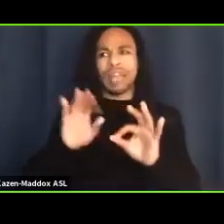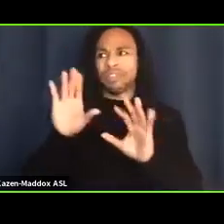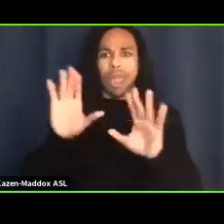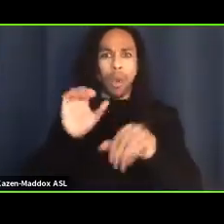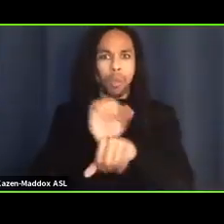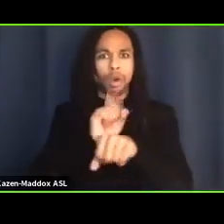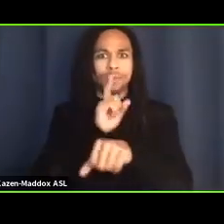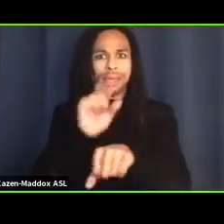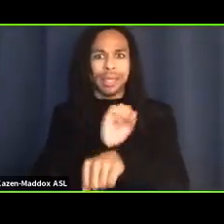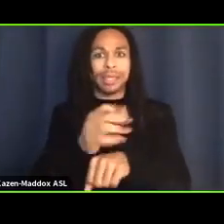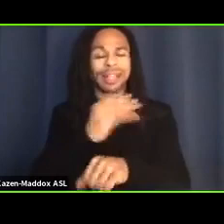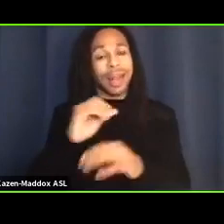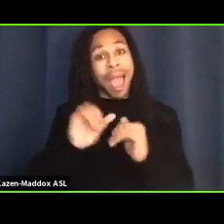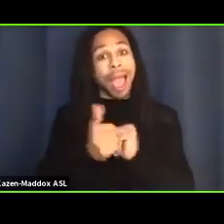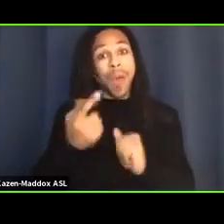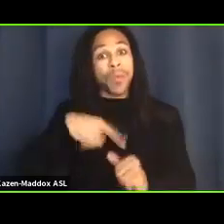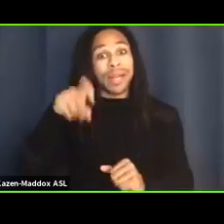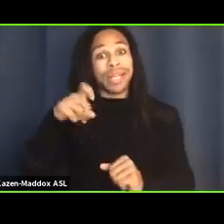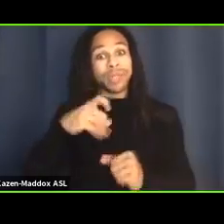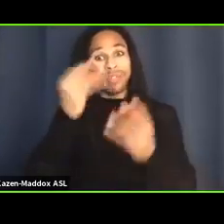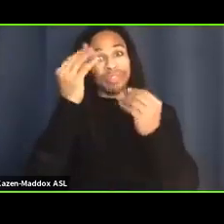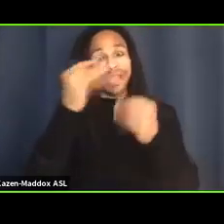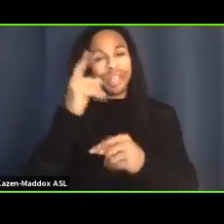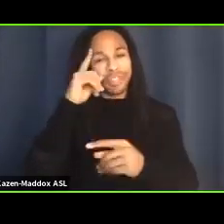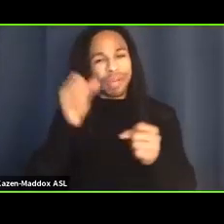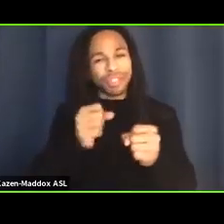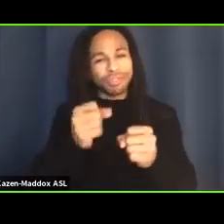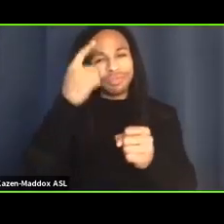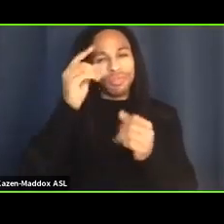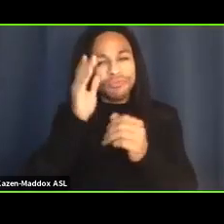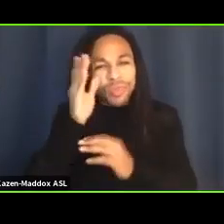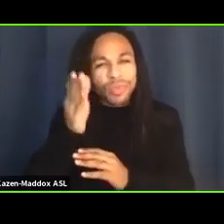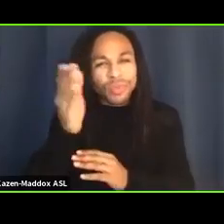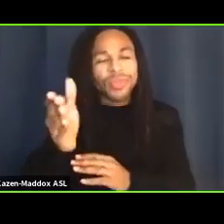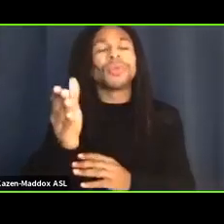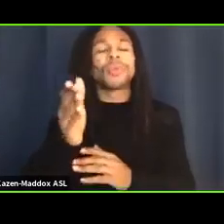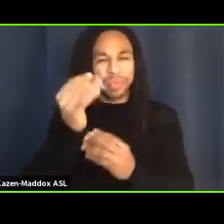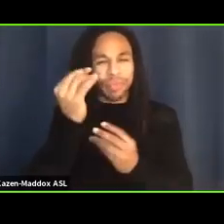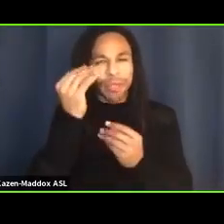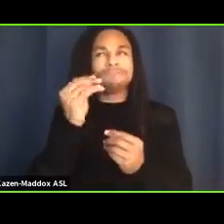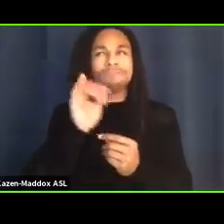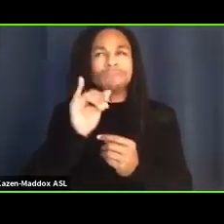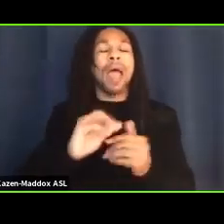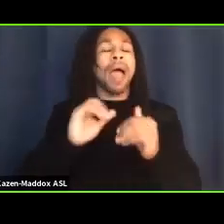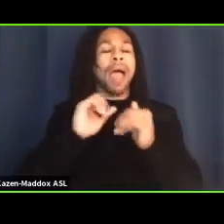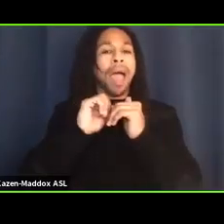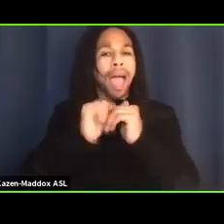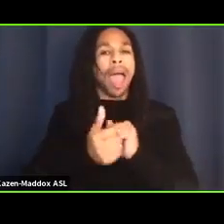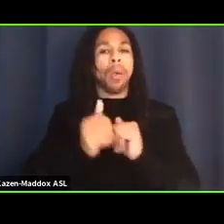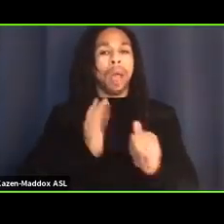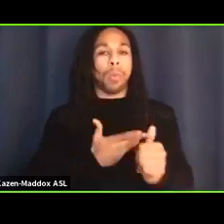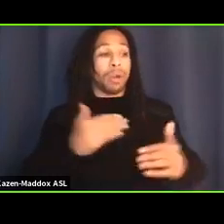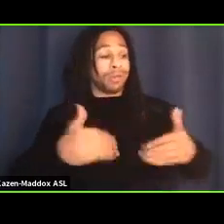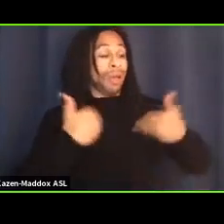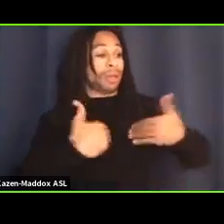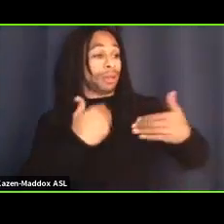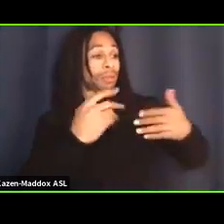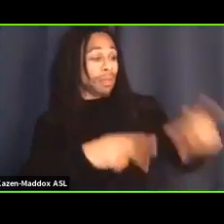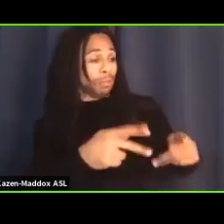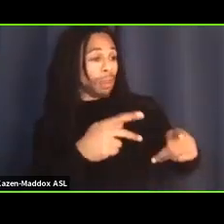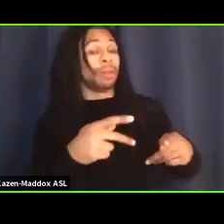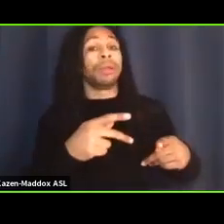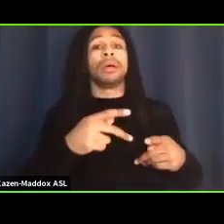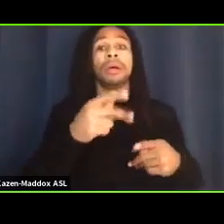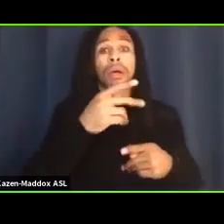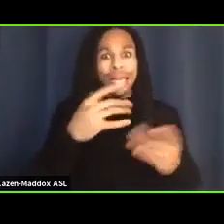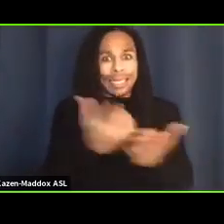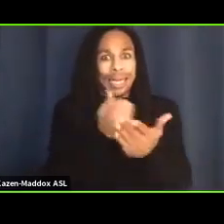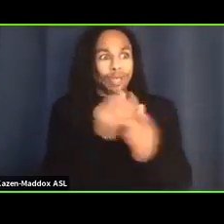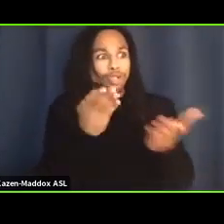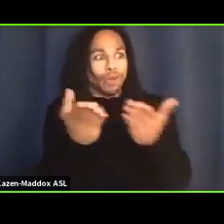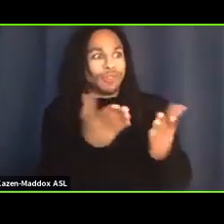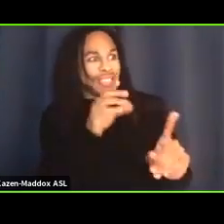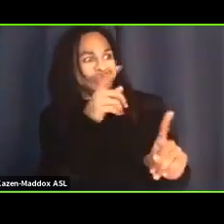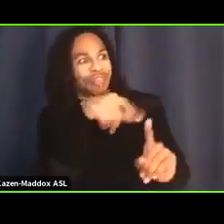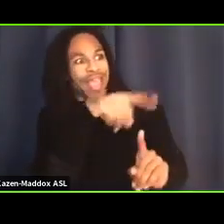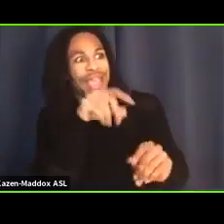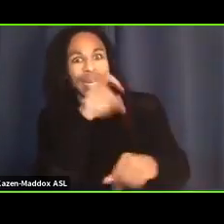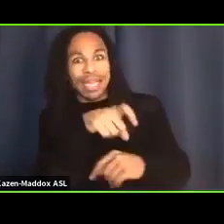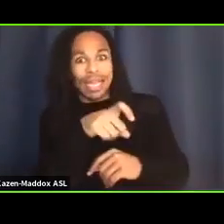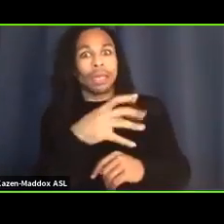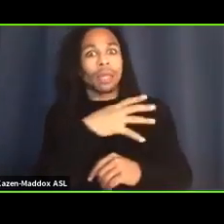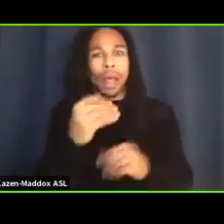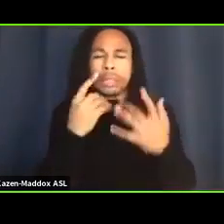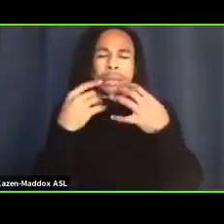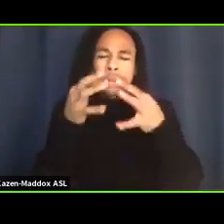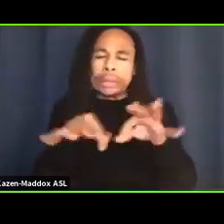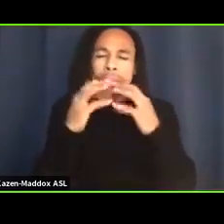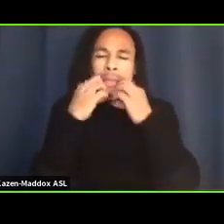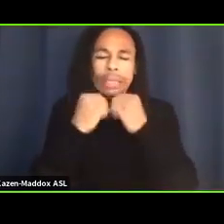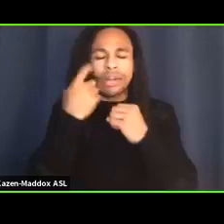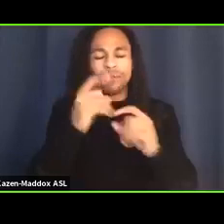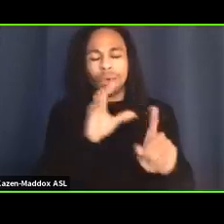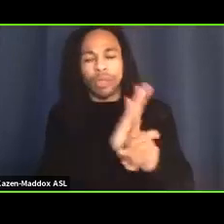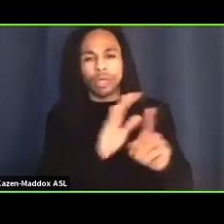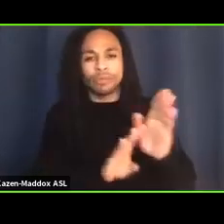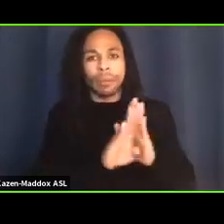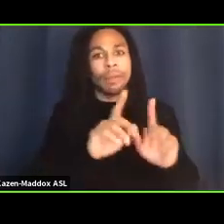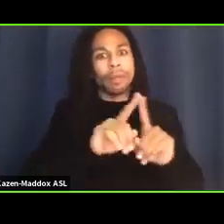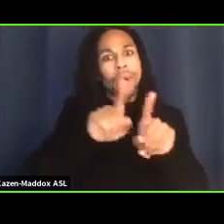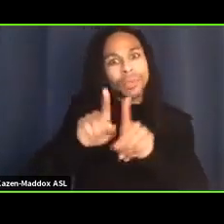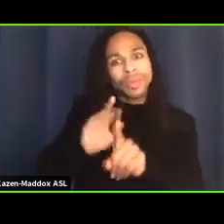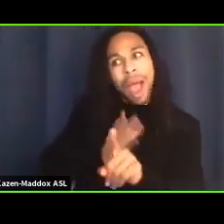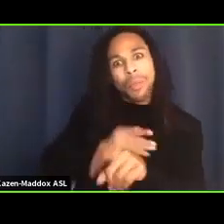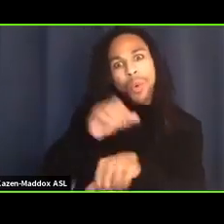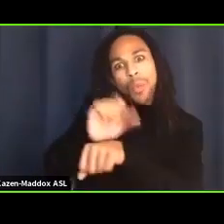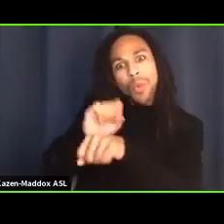structures before COVID that were already not working. We want to look at how arts educators,